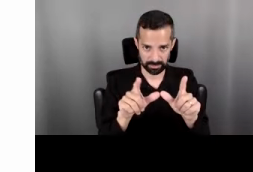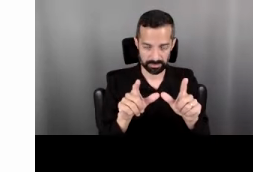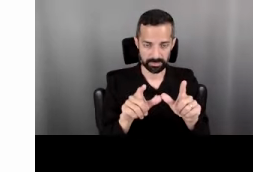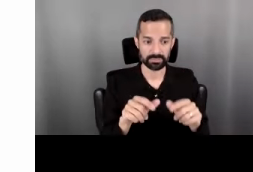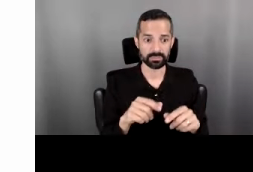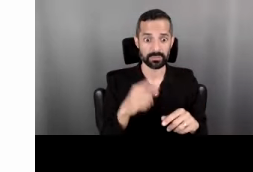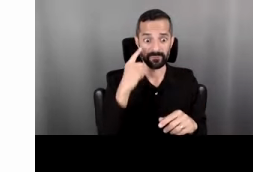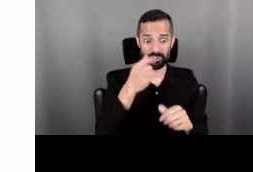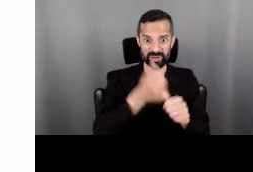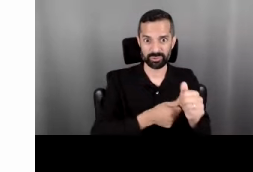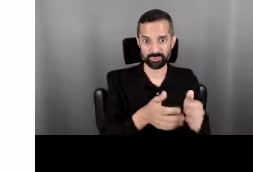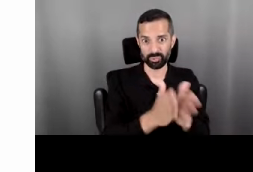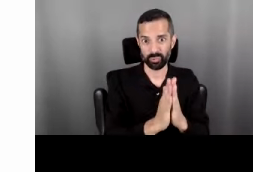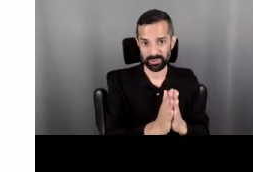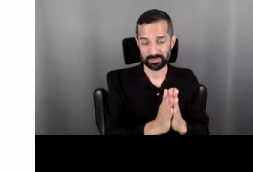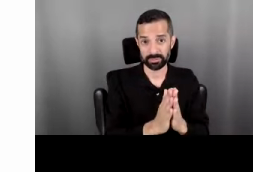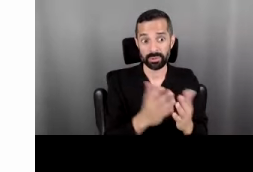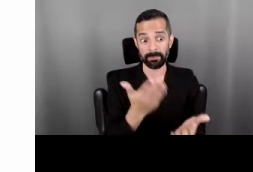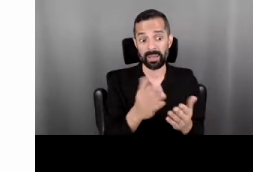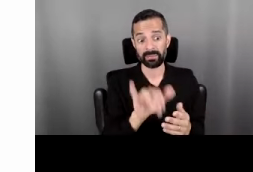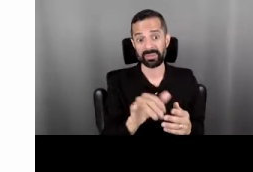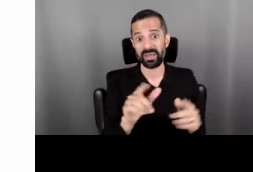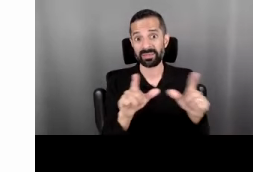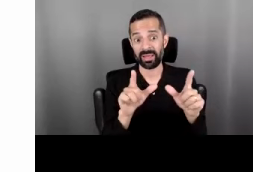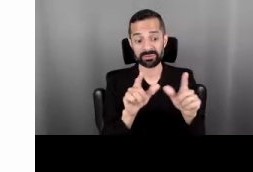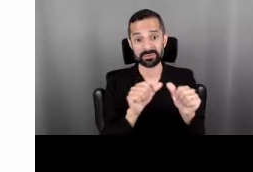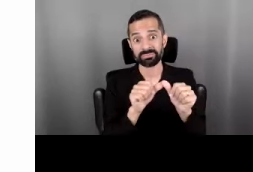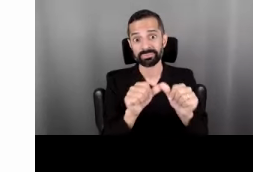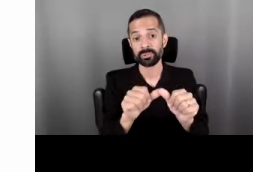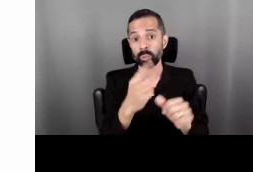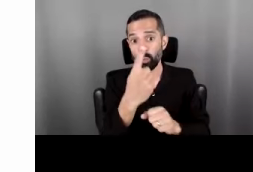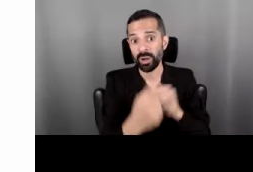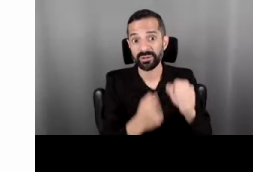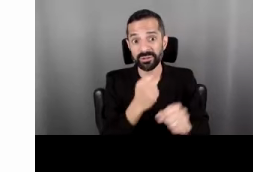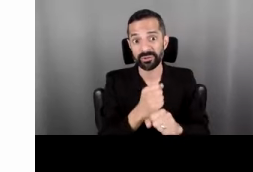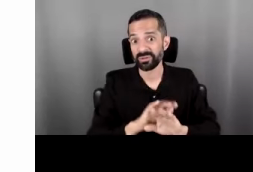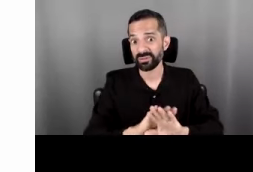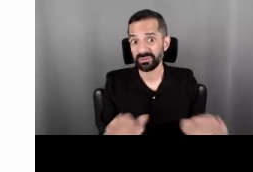And these licenses might be good for one year, might be good for multiple years,